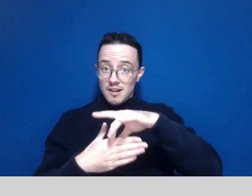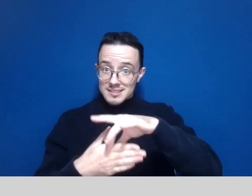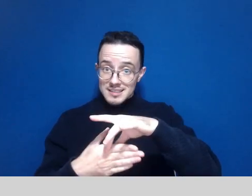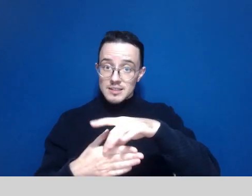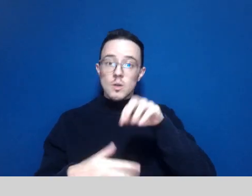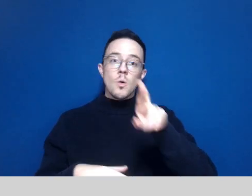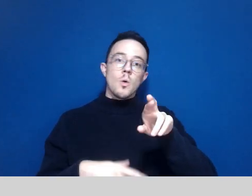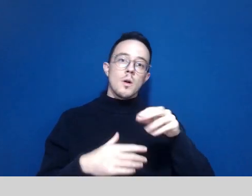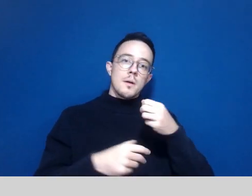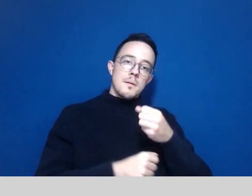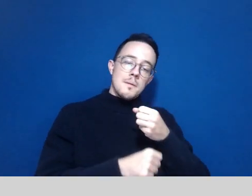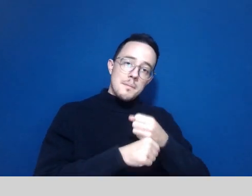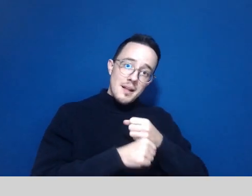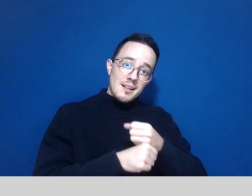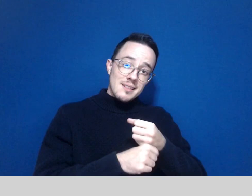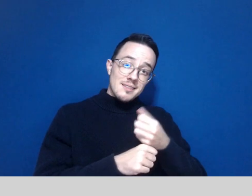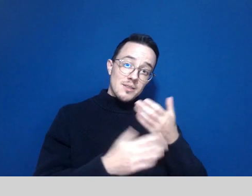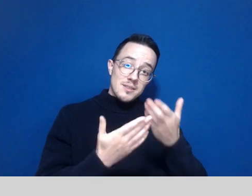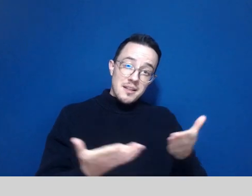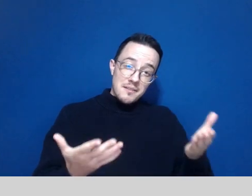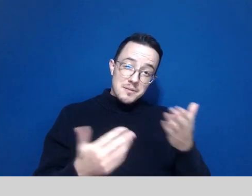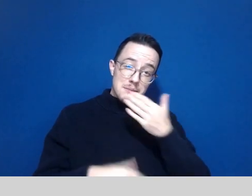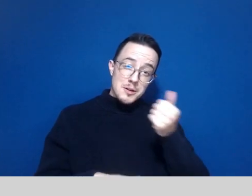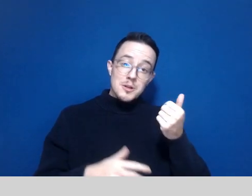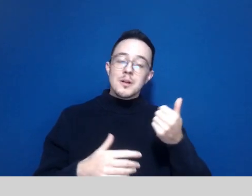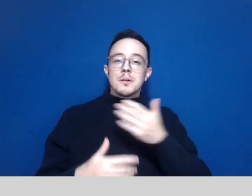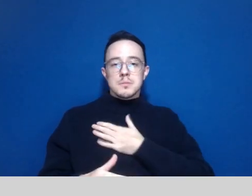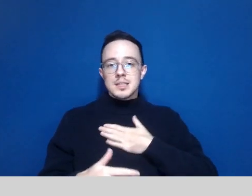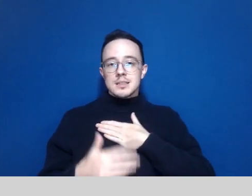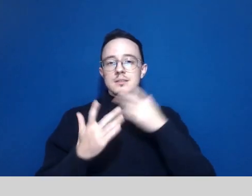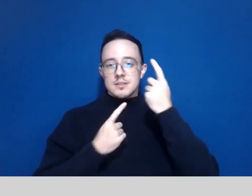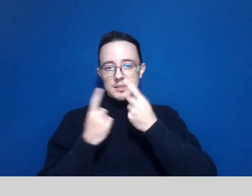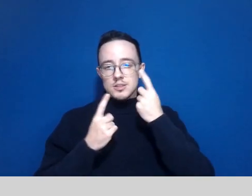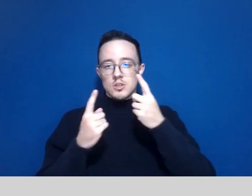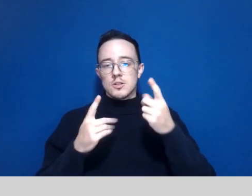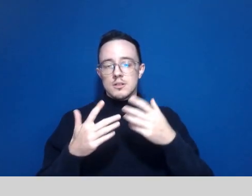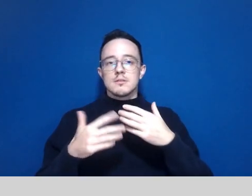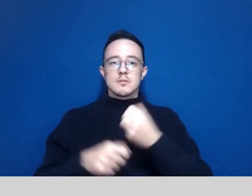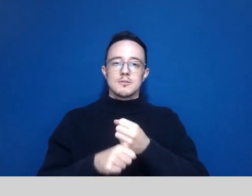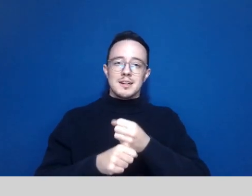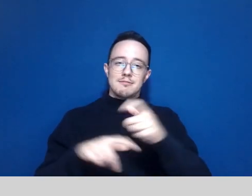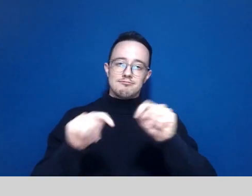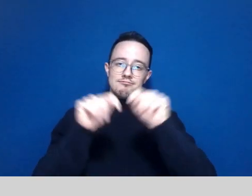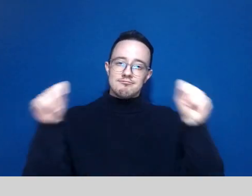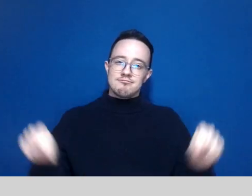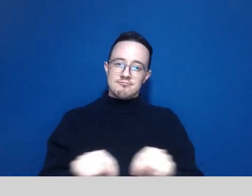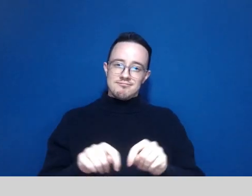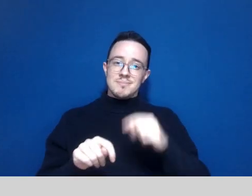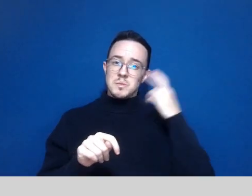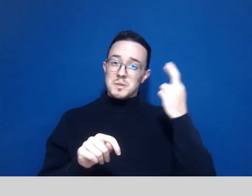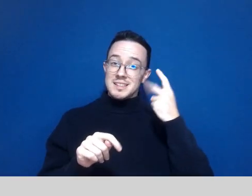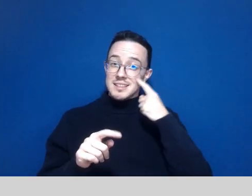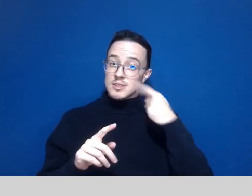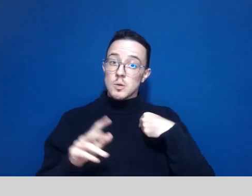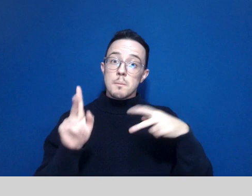to help make your content better, at least do transcription so that those that rely on them